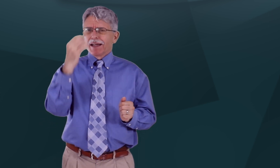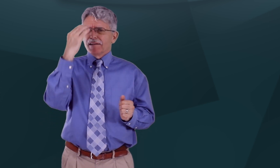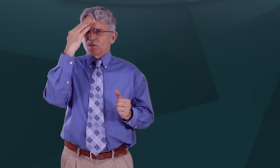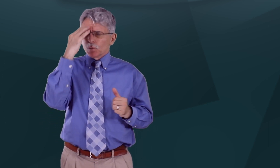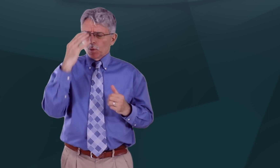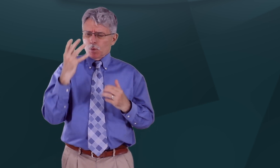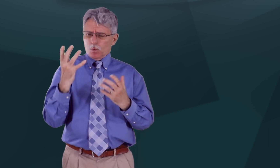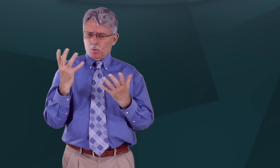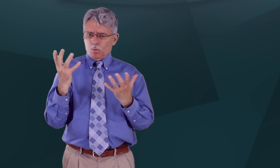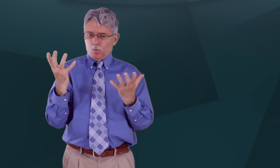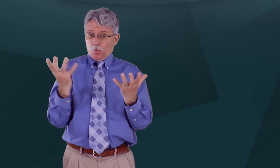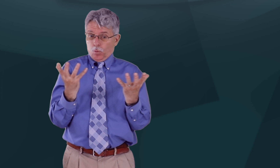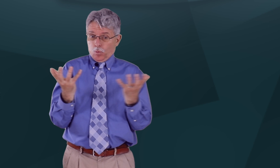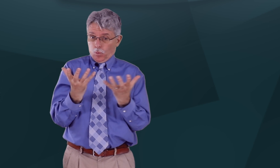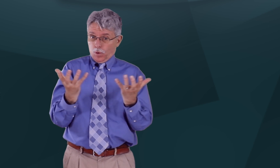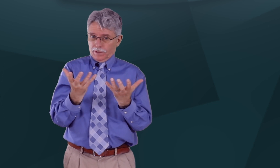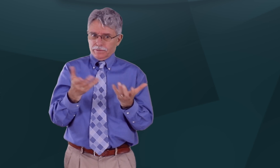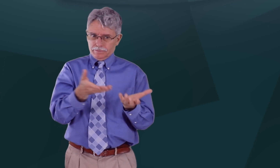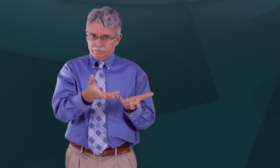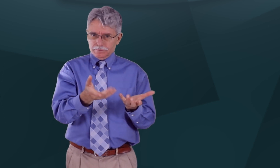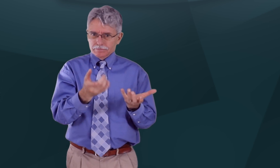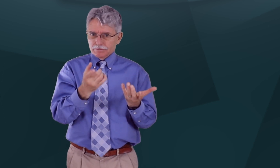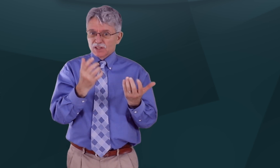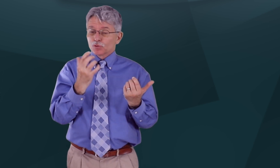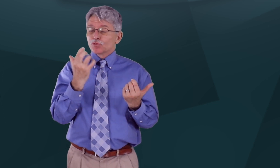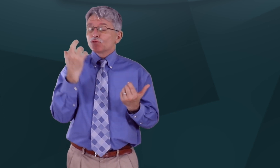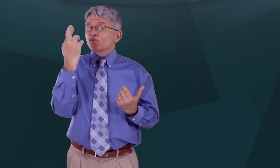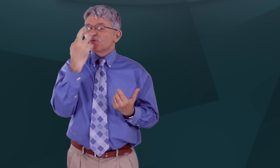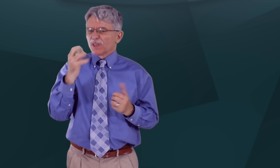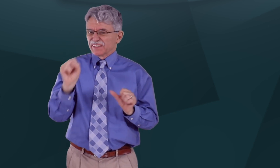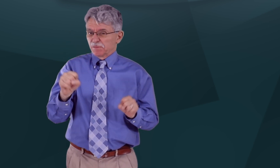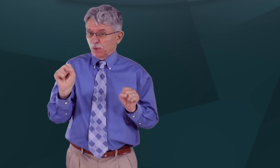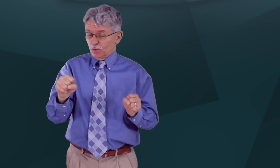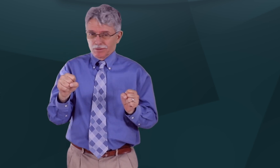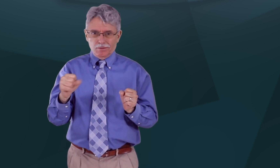You have to know -- what is their reasonable potential?